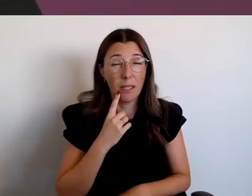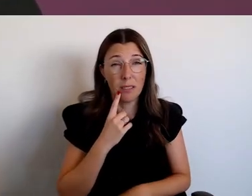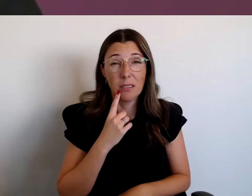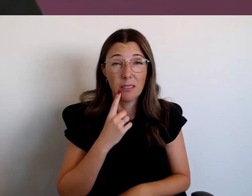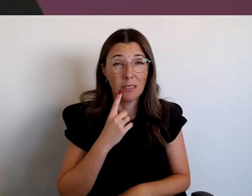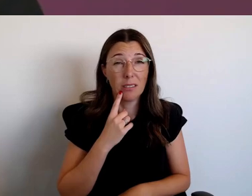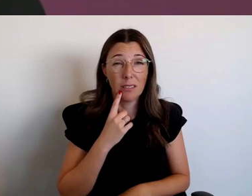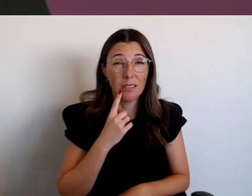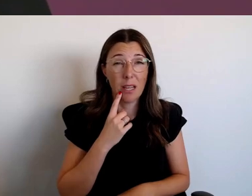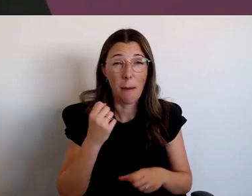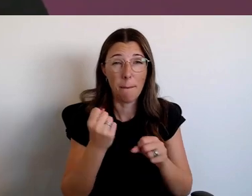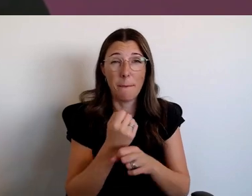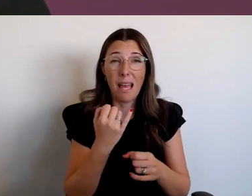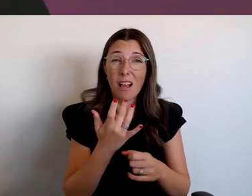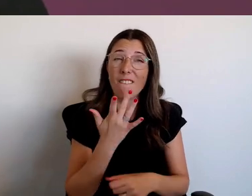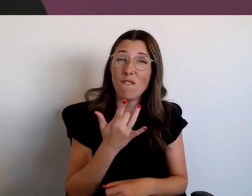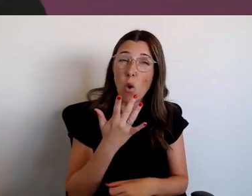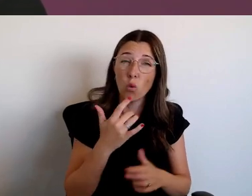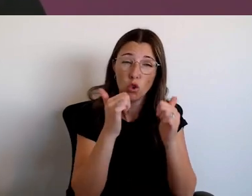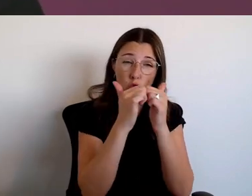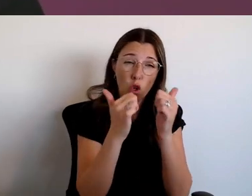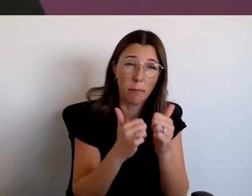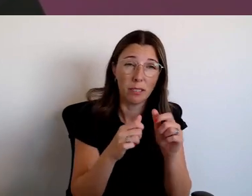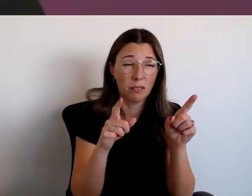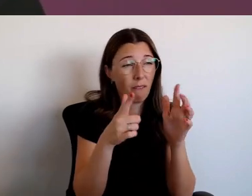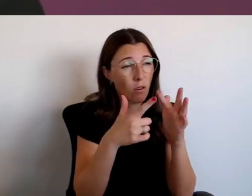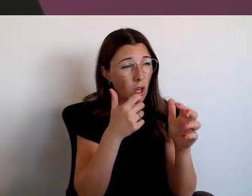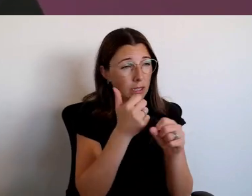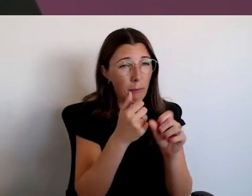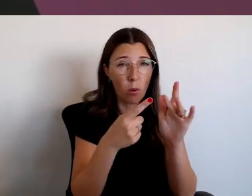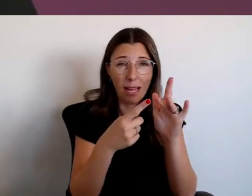documents, things like invoices and timesheets.